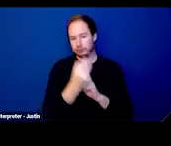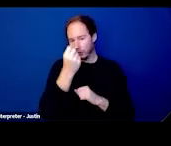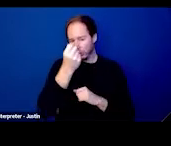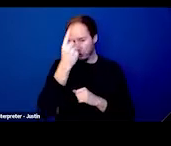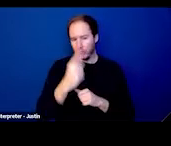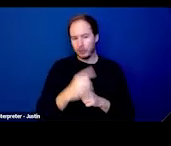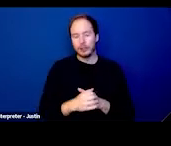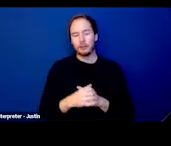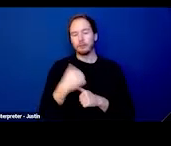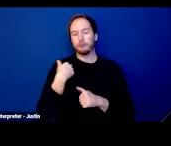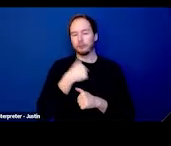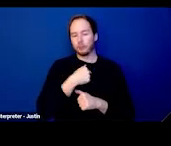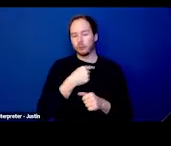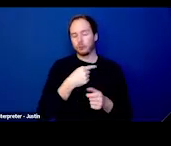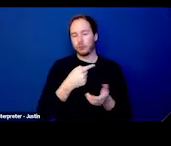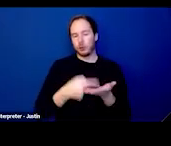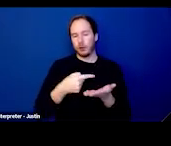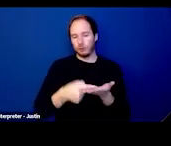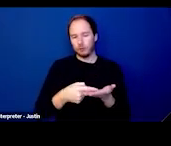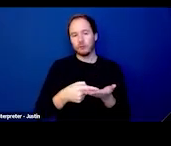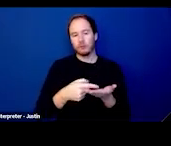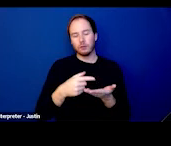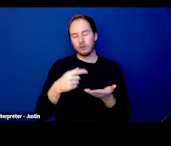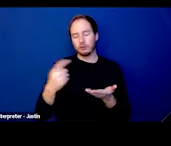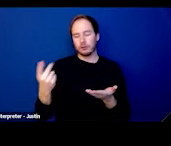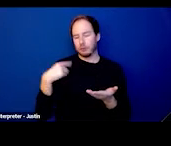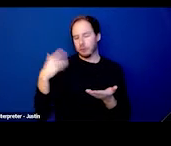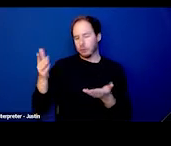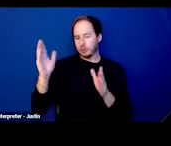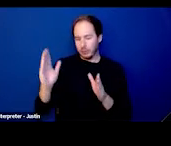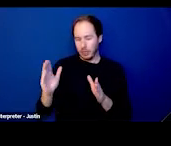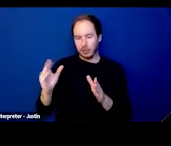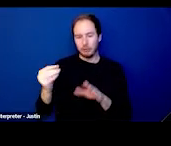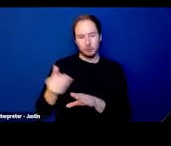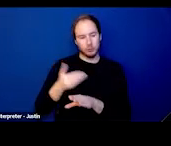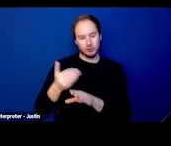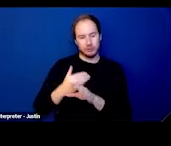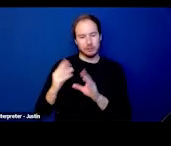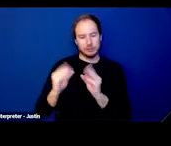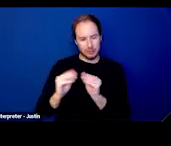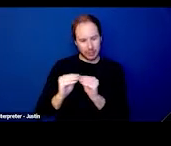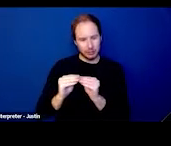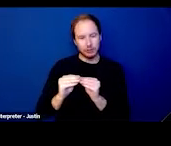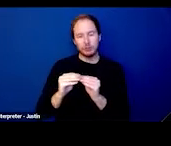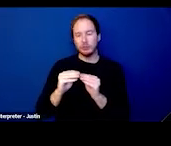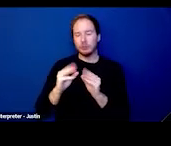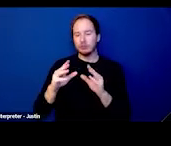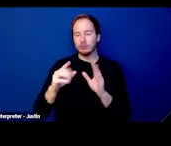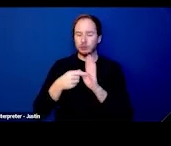We also covered, and again, with the help of our presenters in previous sessions explored the roles of outreach and engagement,